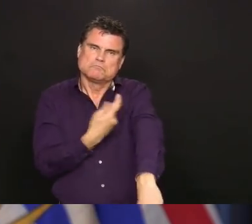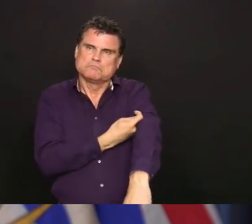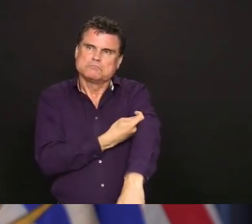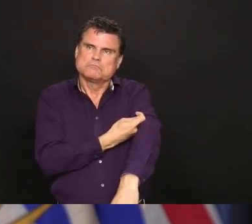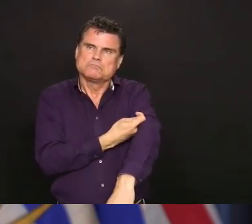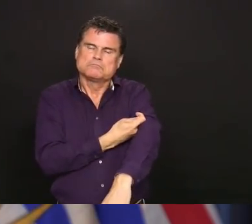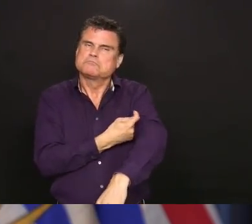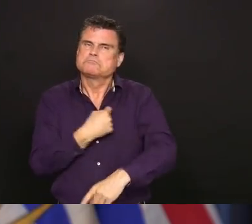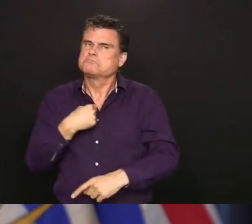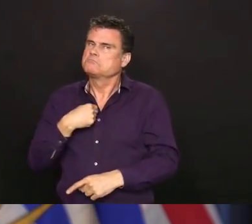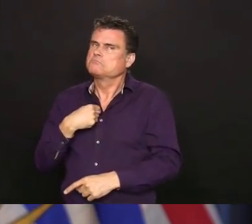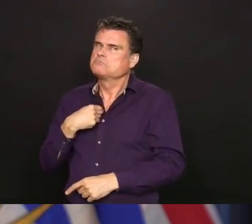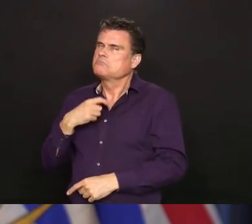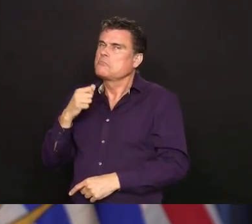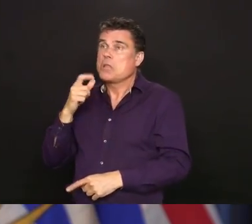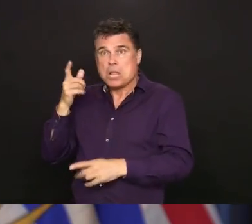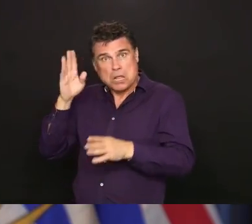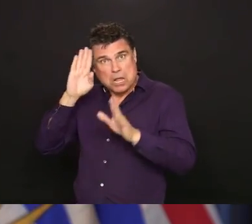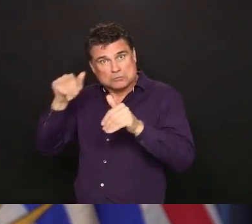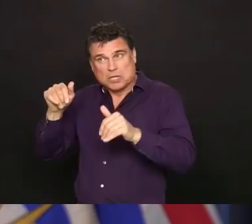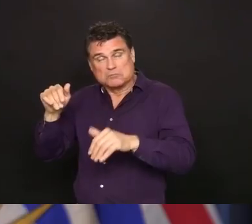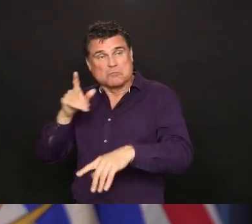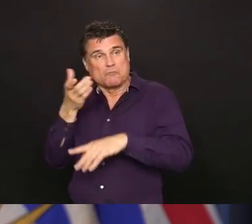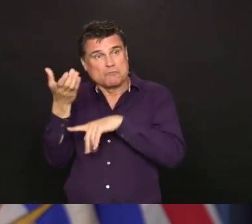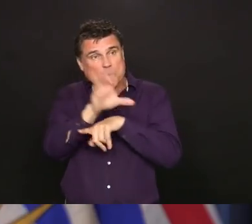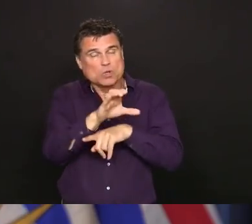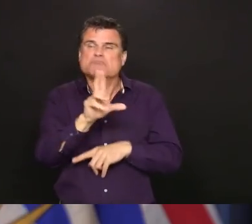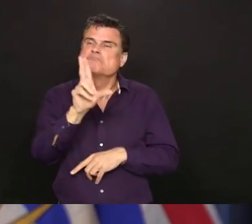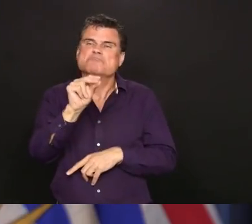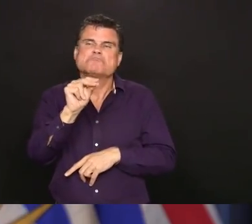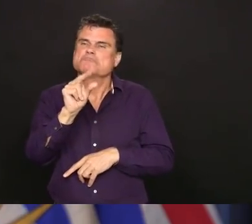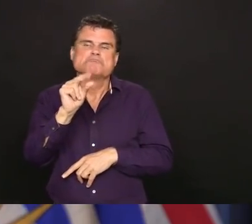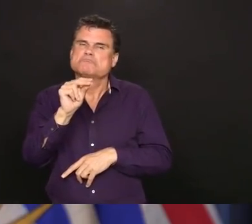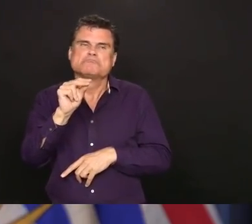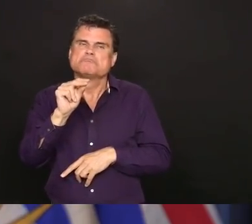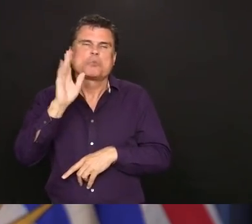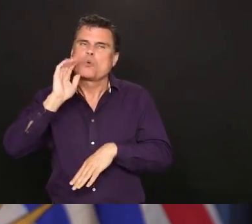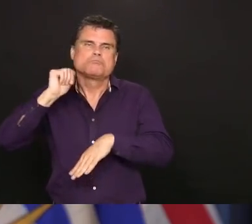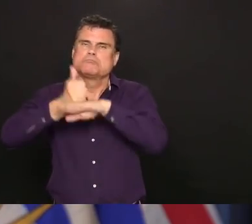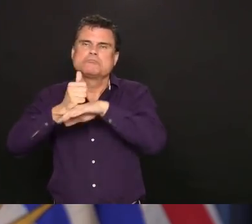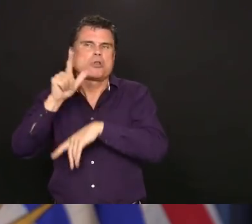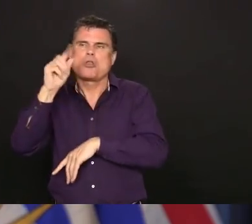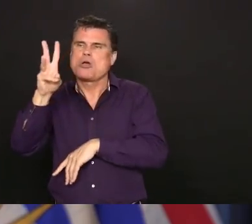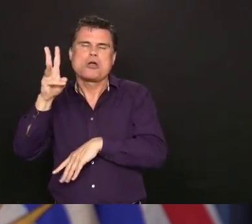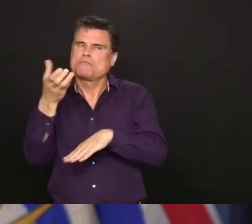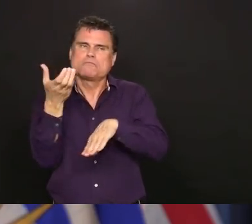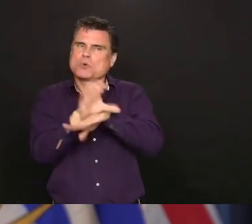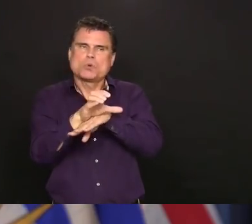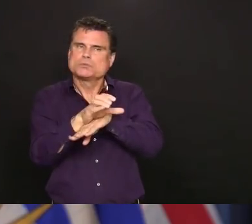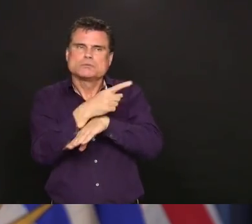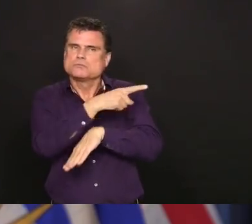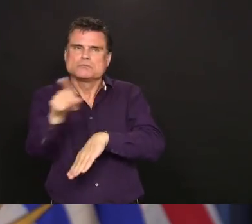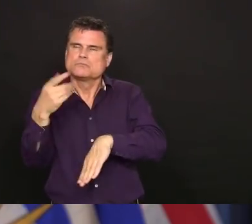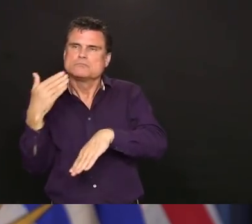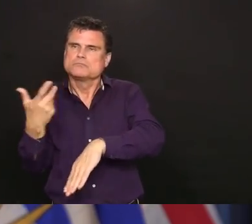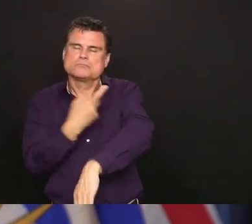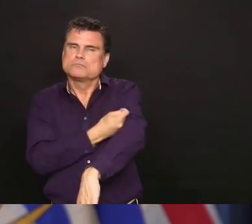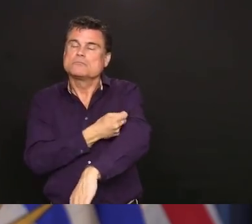those who are most vulnerable to disease. So I would see people like health care workers being first in